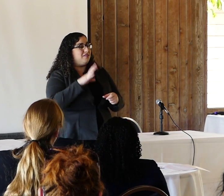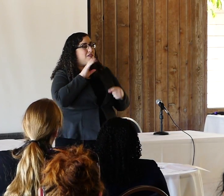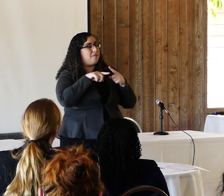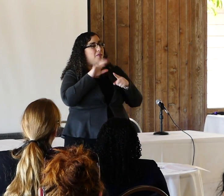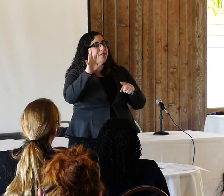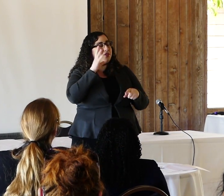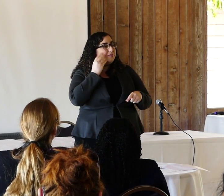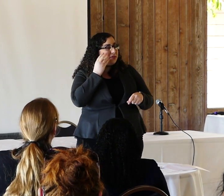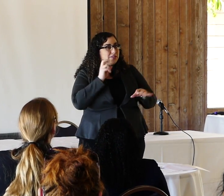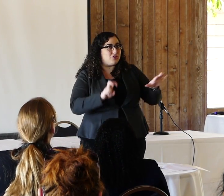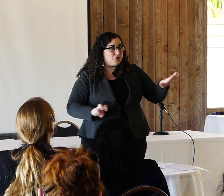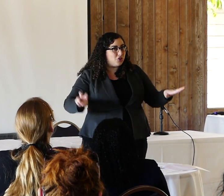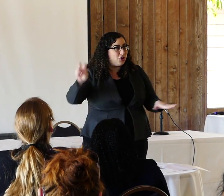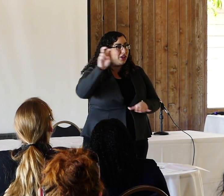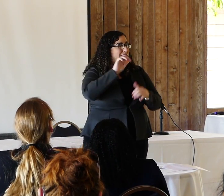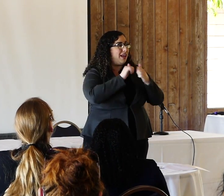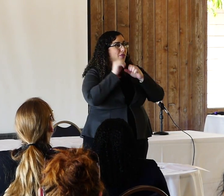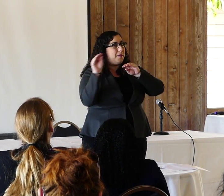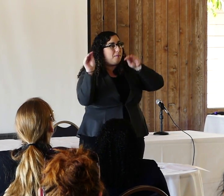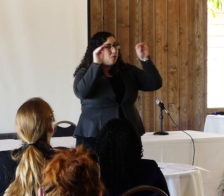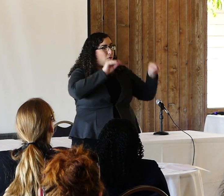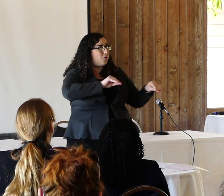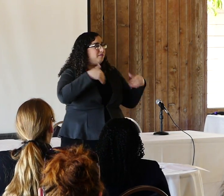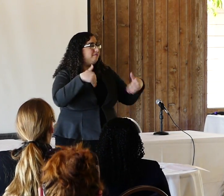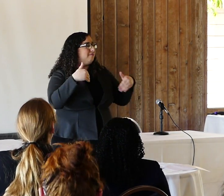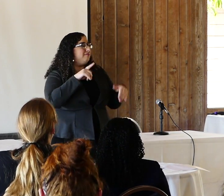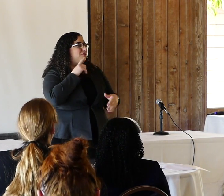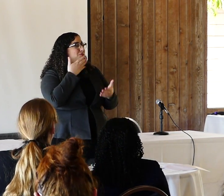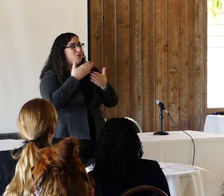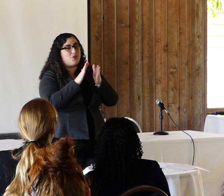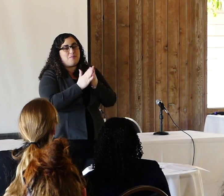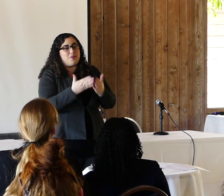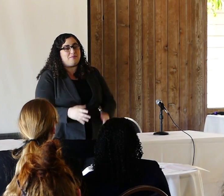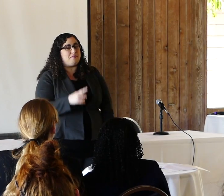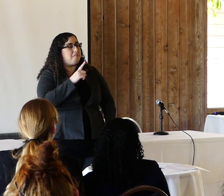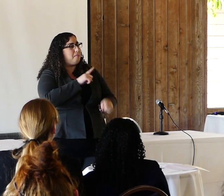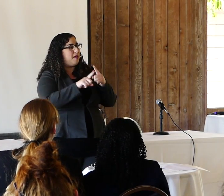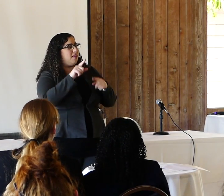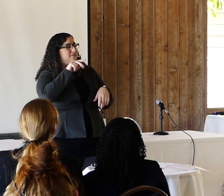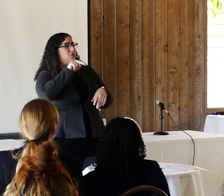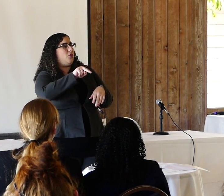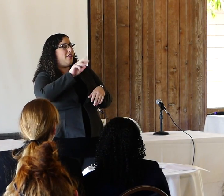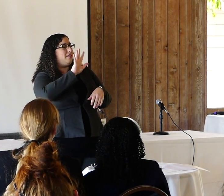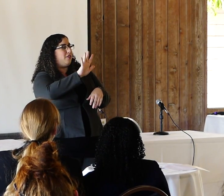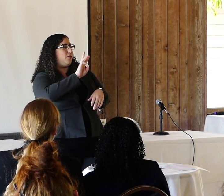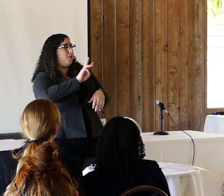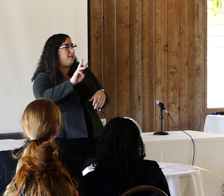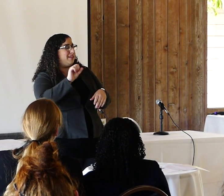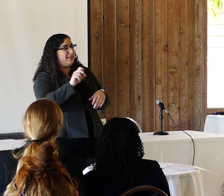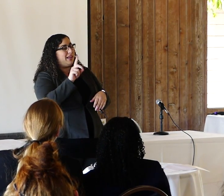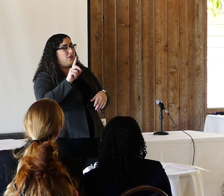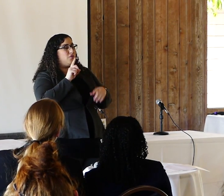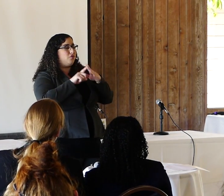talks about refugees that are deaf, specifically And they talk about their experiences their journeys moving to a different country.